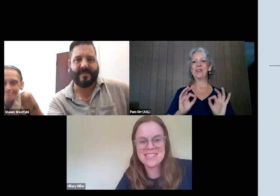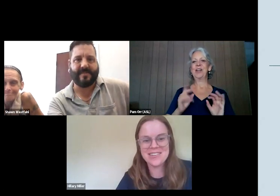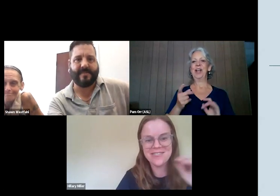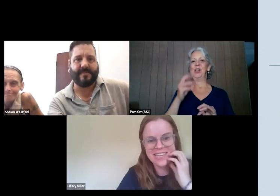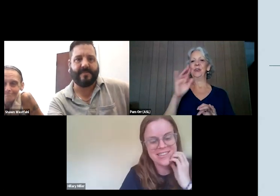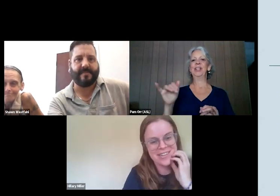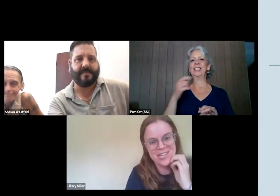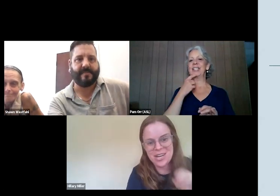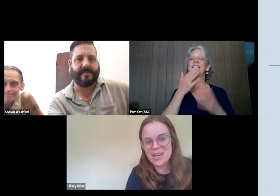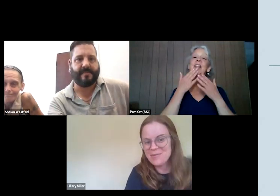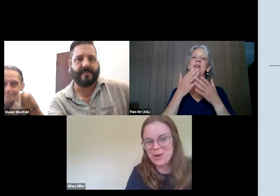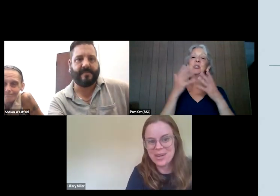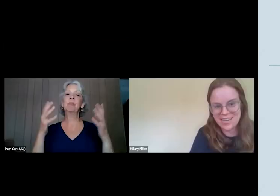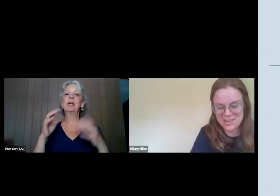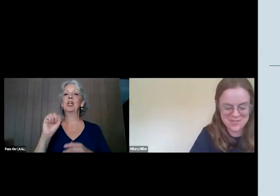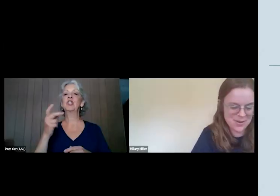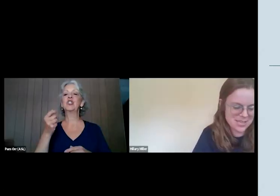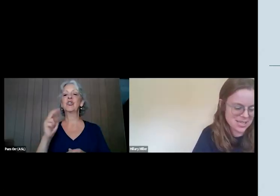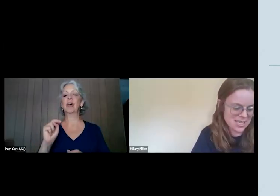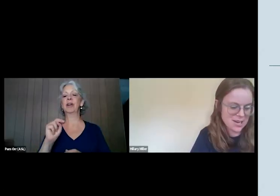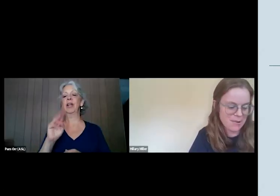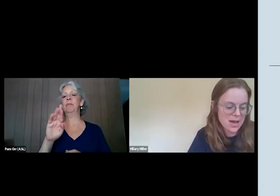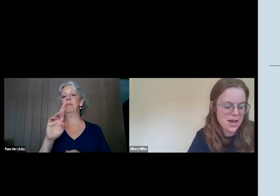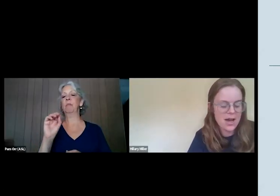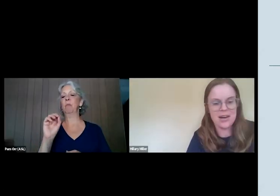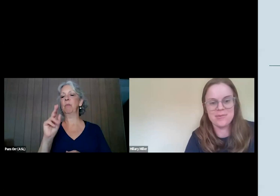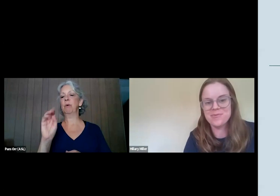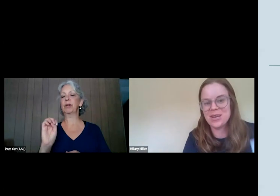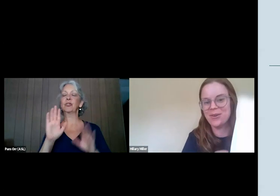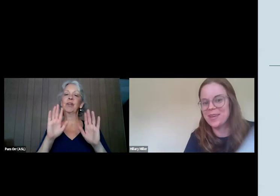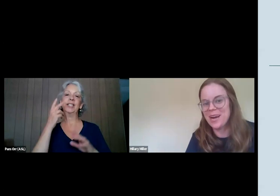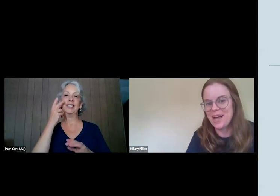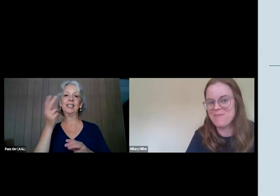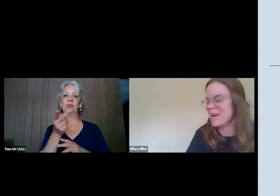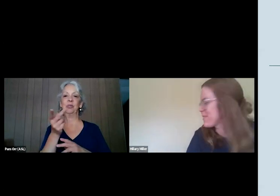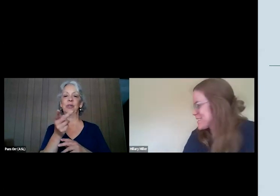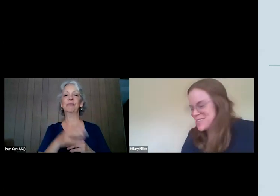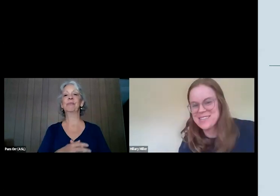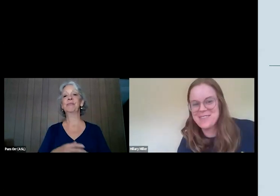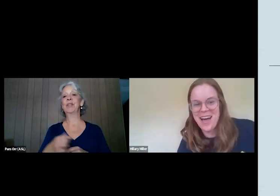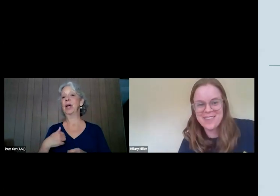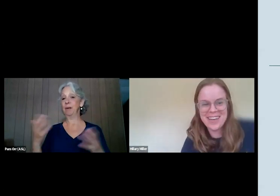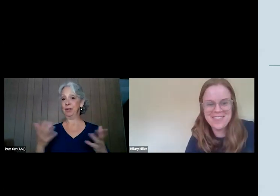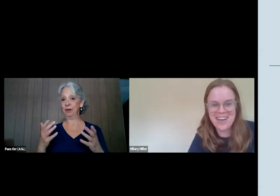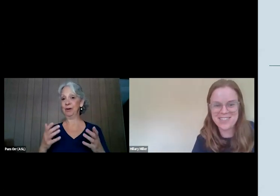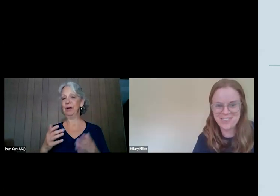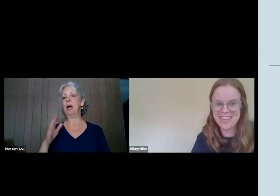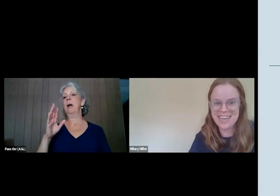Awesome, thanks so much Shawn and Brooke, so good to see you. So here I am back, Brian just went to the bathroom but he'll be back shortly.